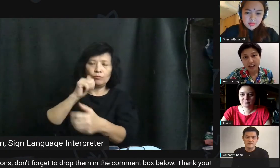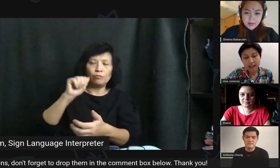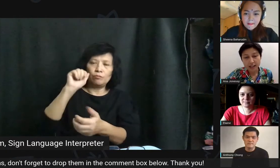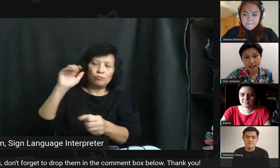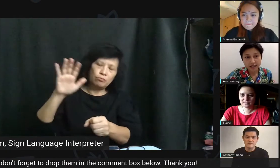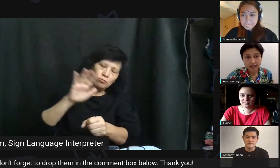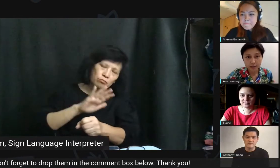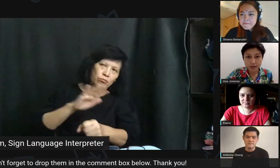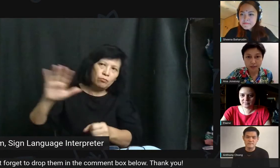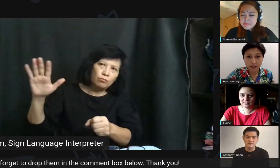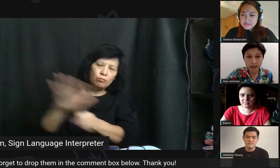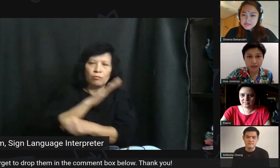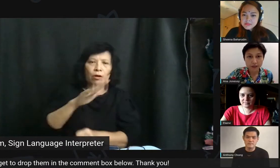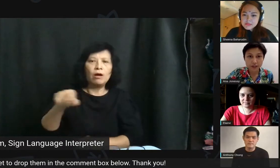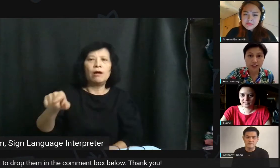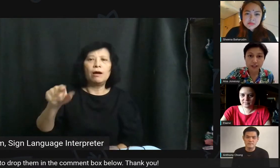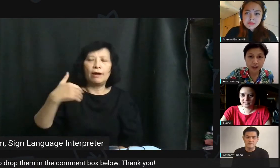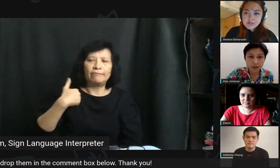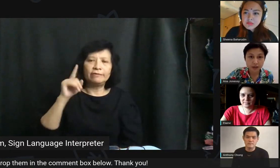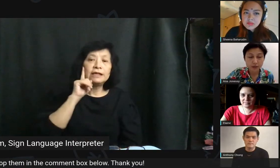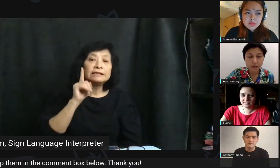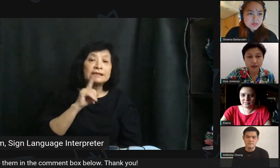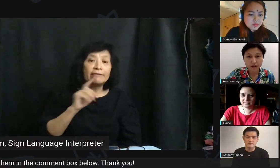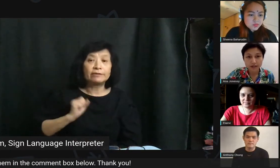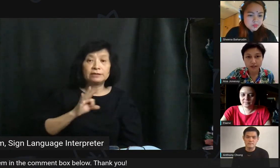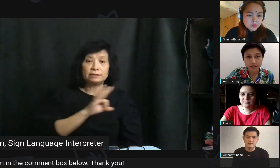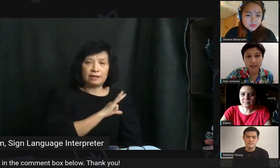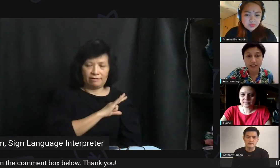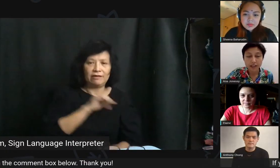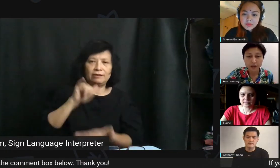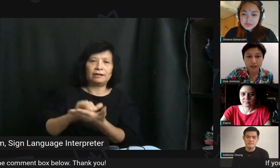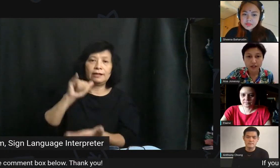And I guess that was my first encounter with sign language.